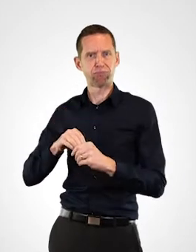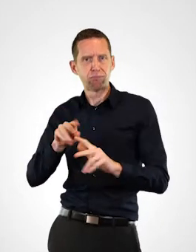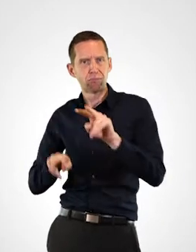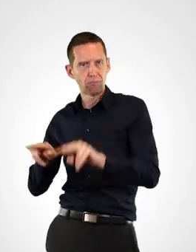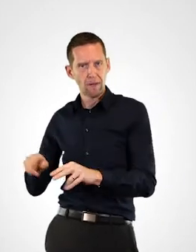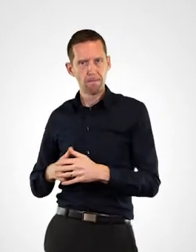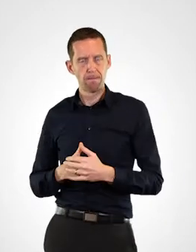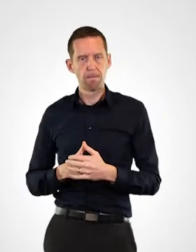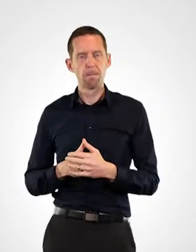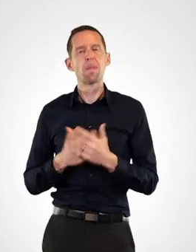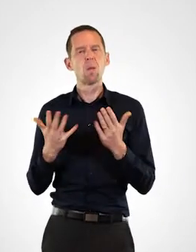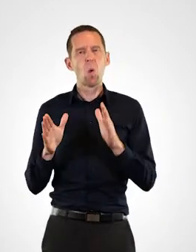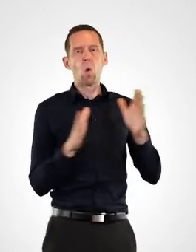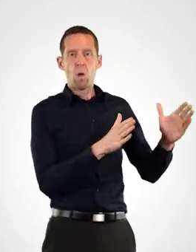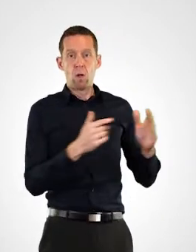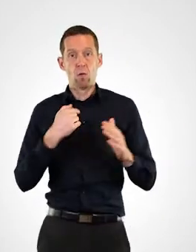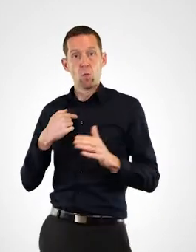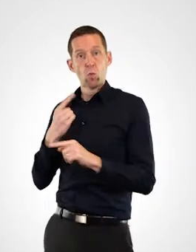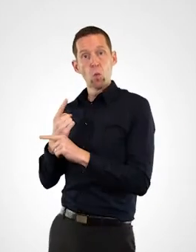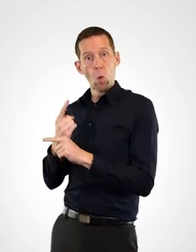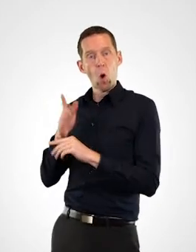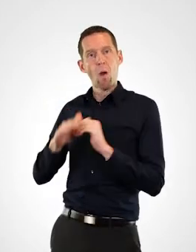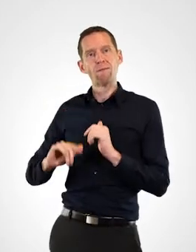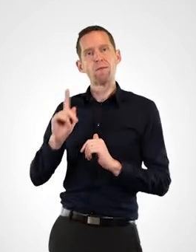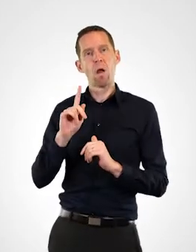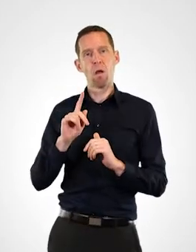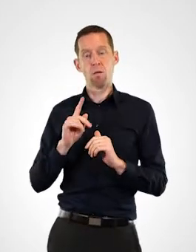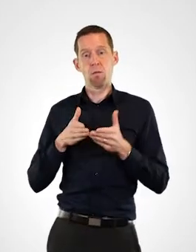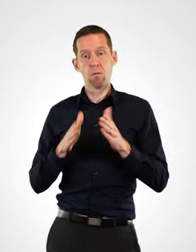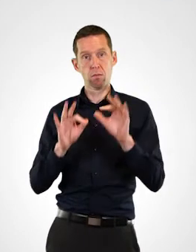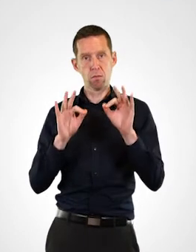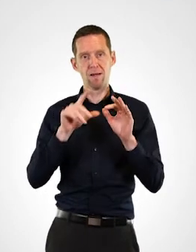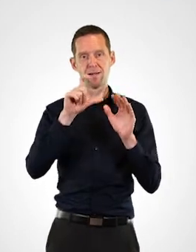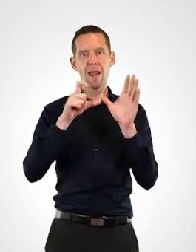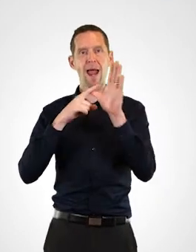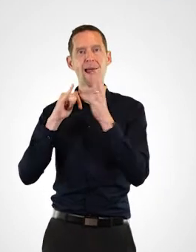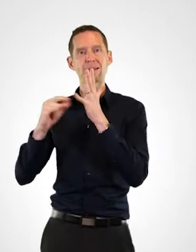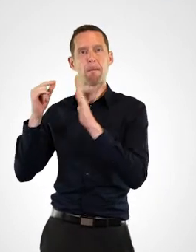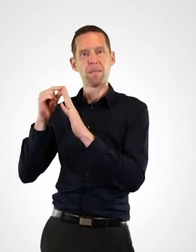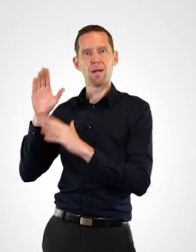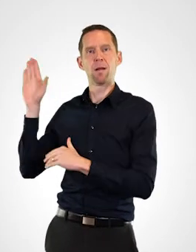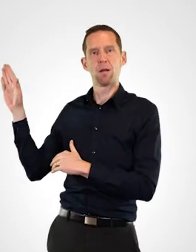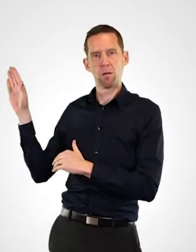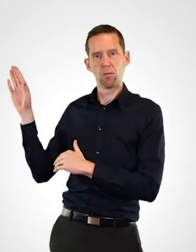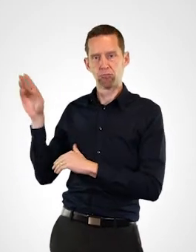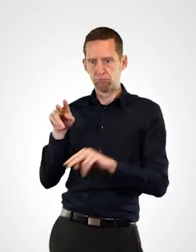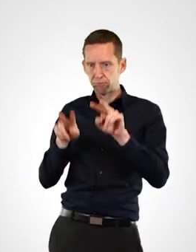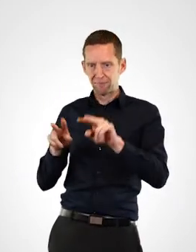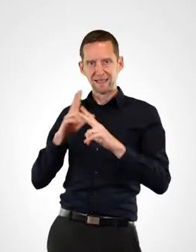So what I'm going to talk about first is a practical application called the conditioned assessment of speech production.